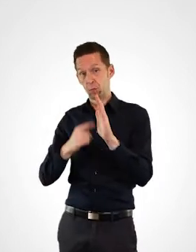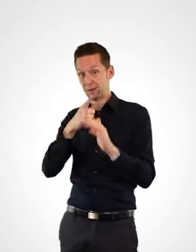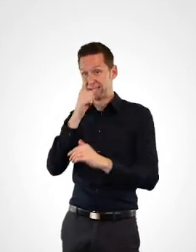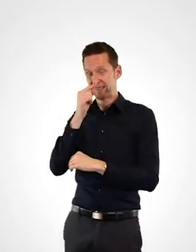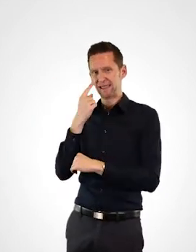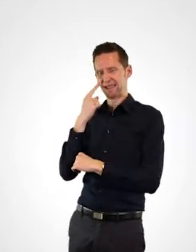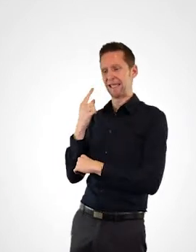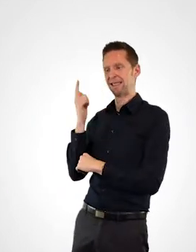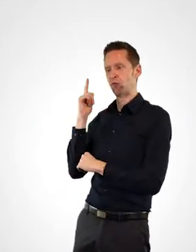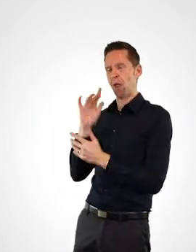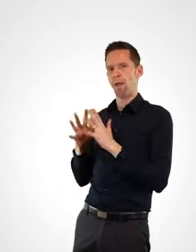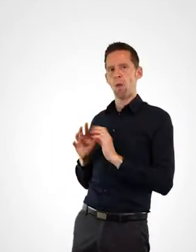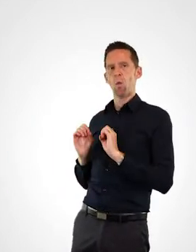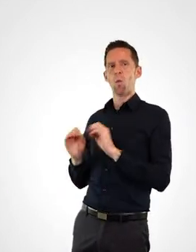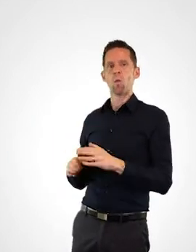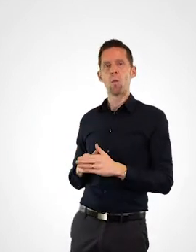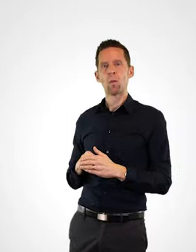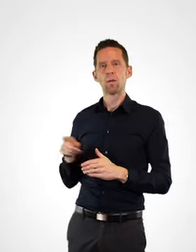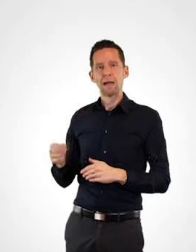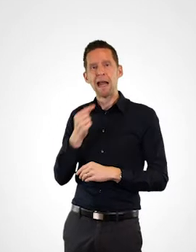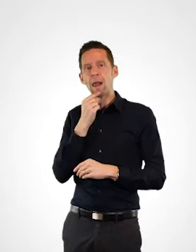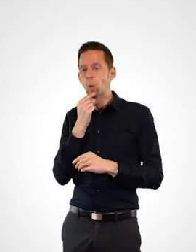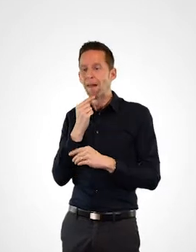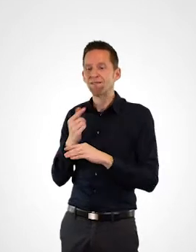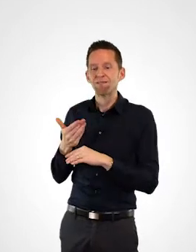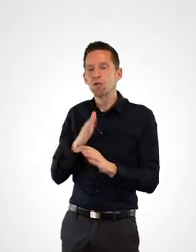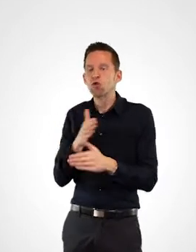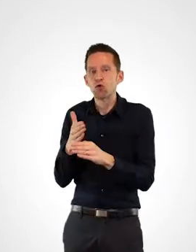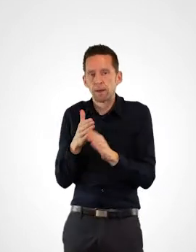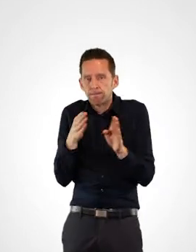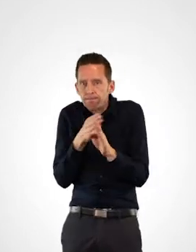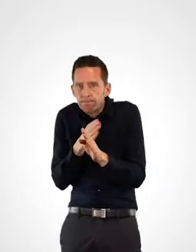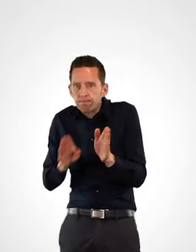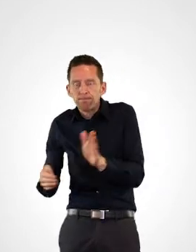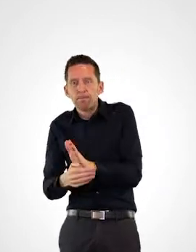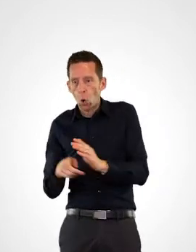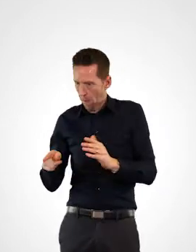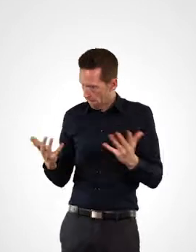and you could see how the teacher has done that, "Those little fish made one big fish to hide.